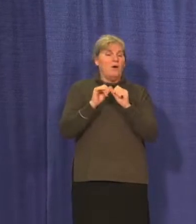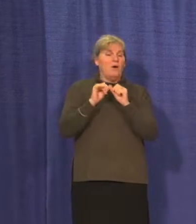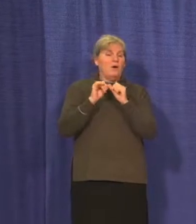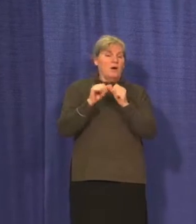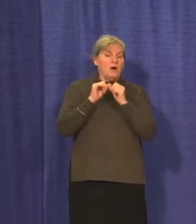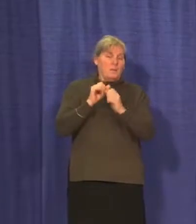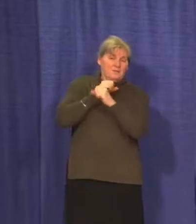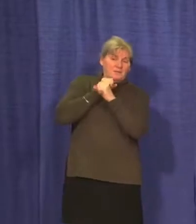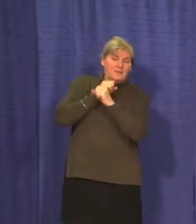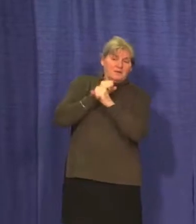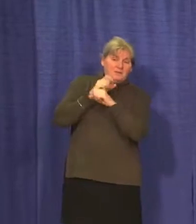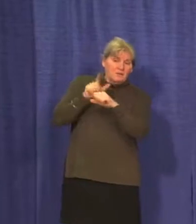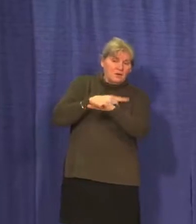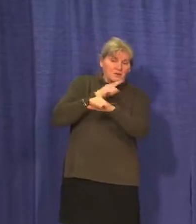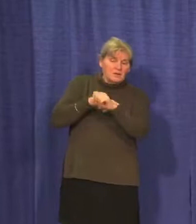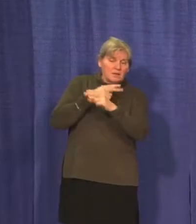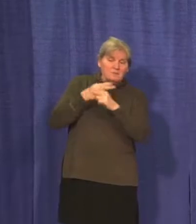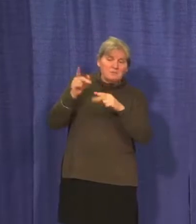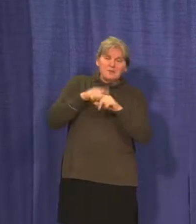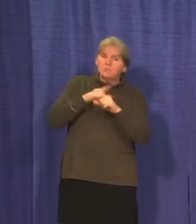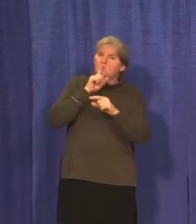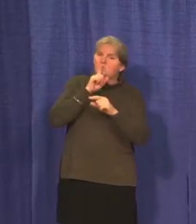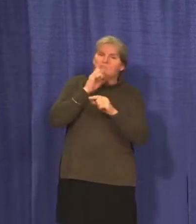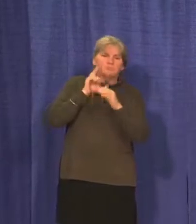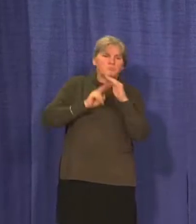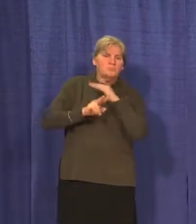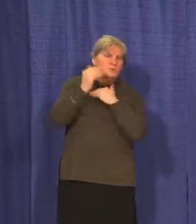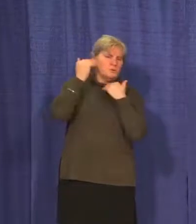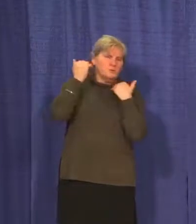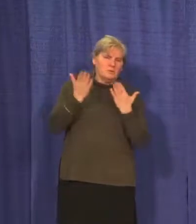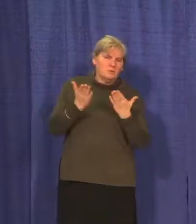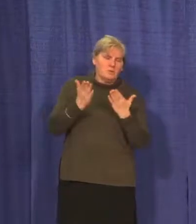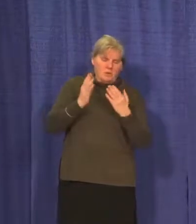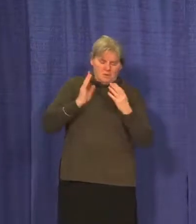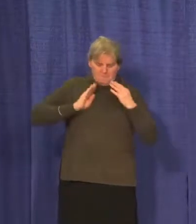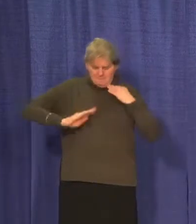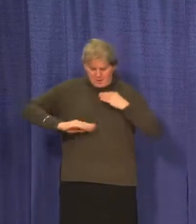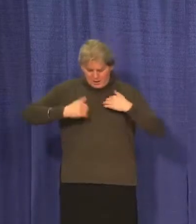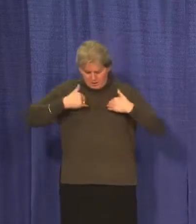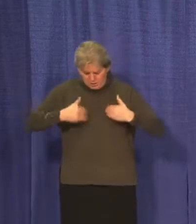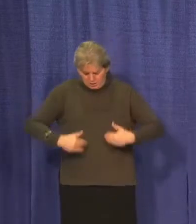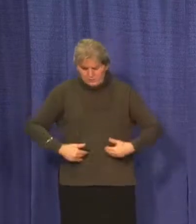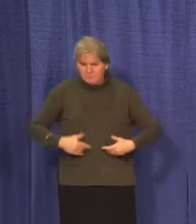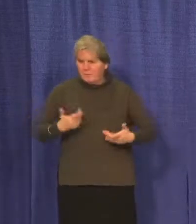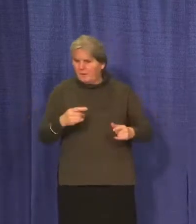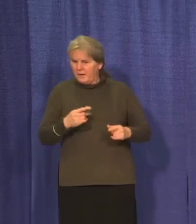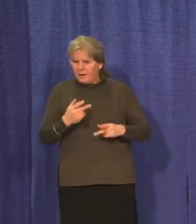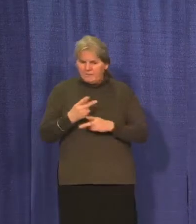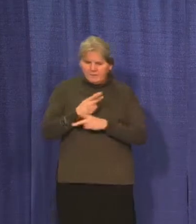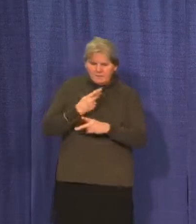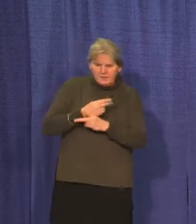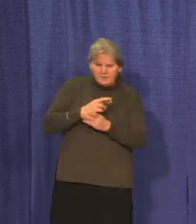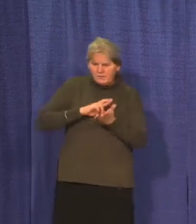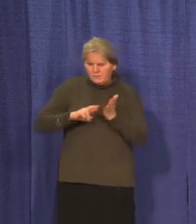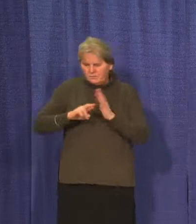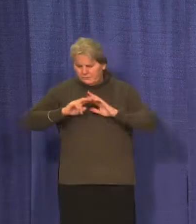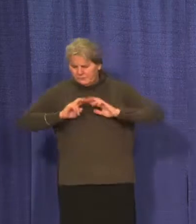long it is going to last, and some of the nuances of the actual biological action that need to be worked out with